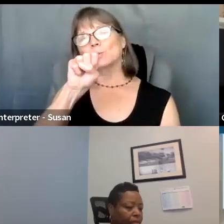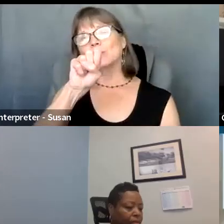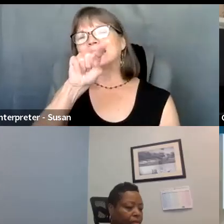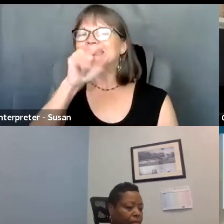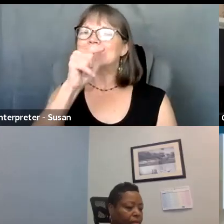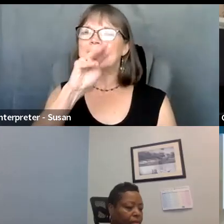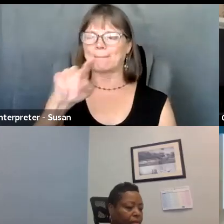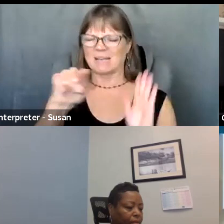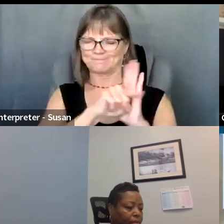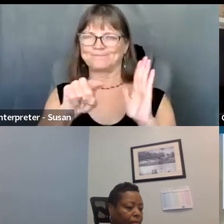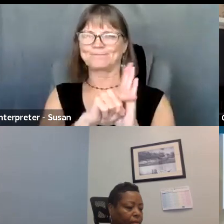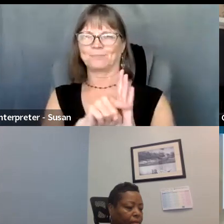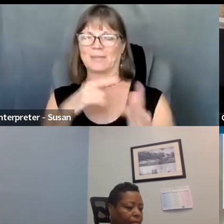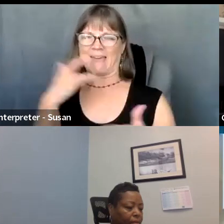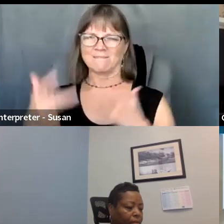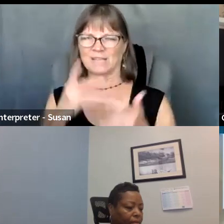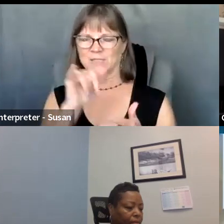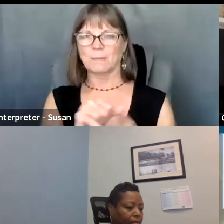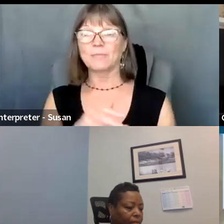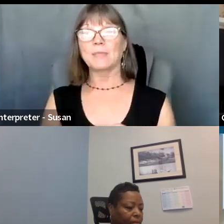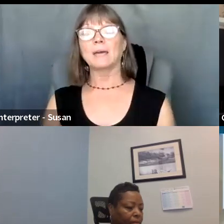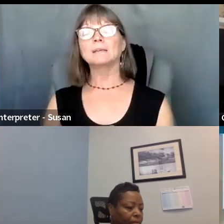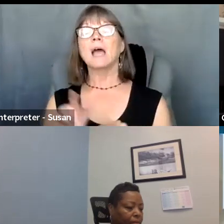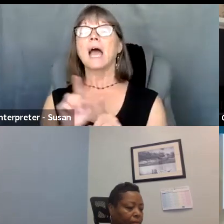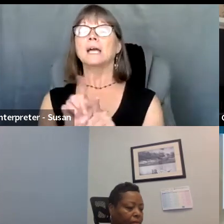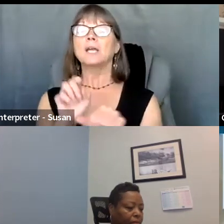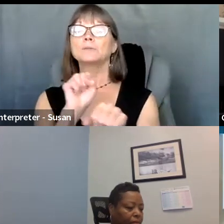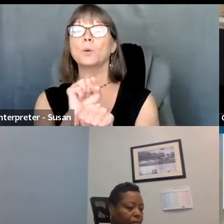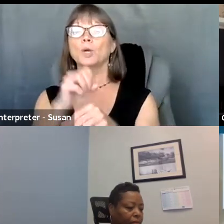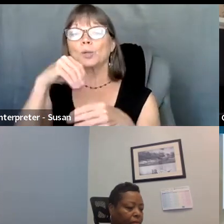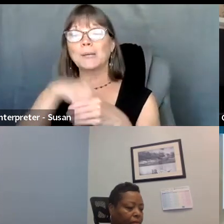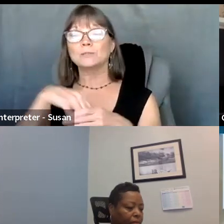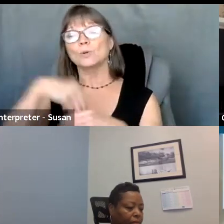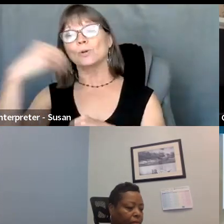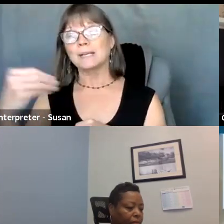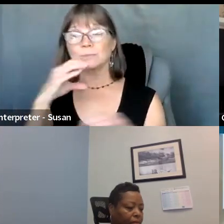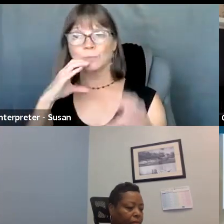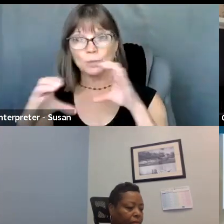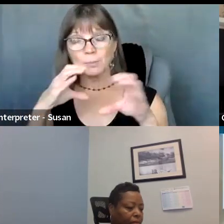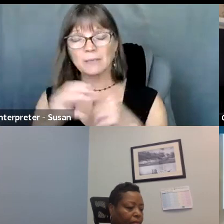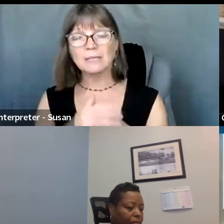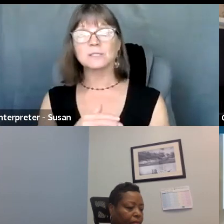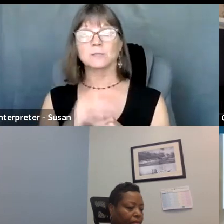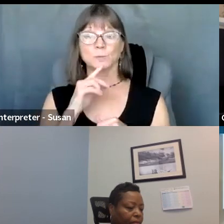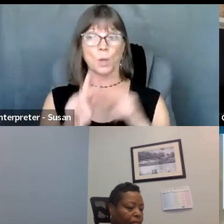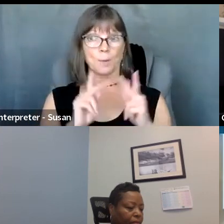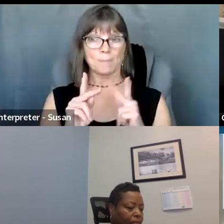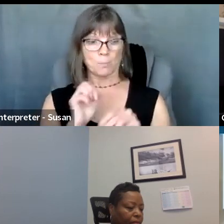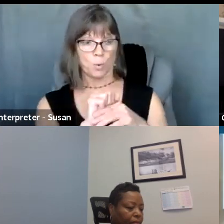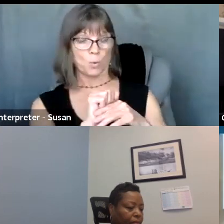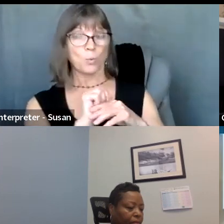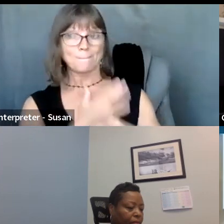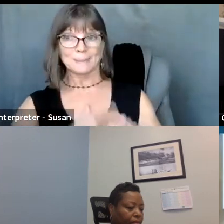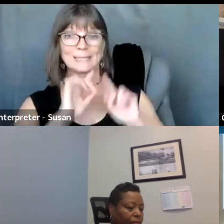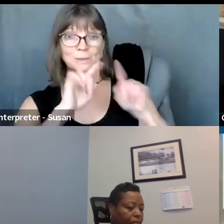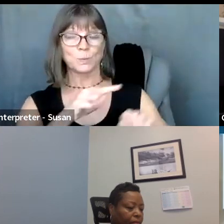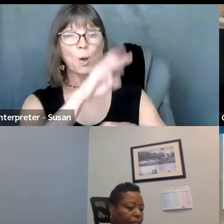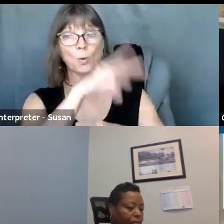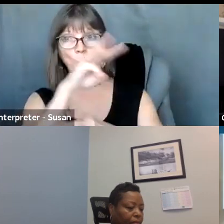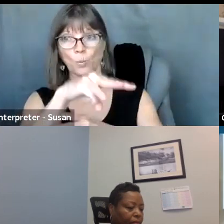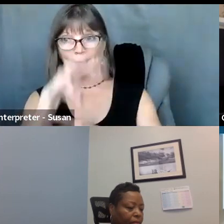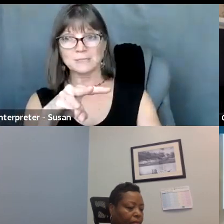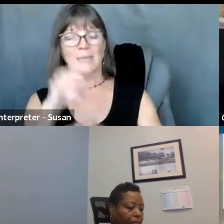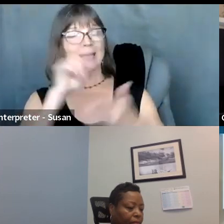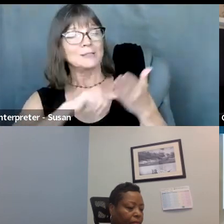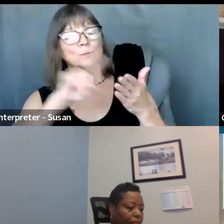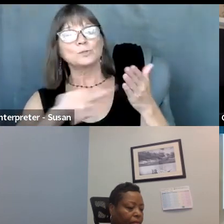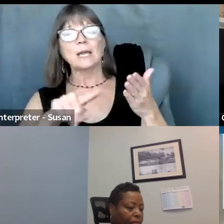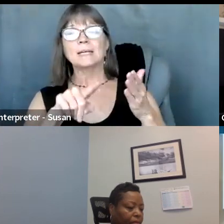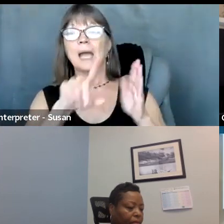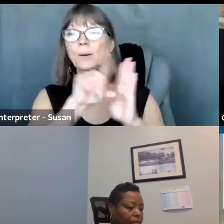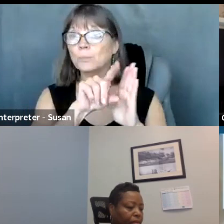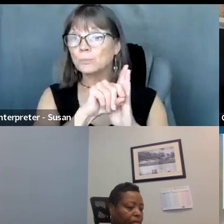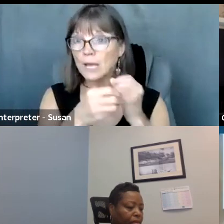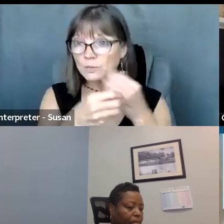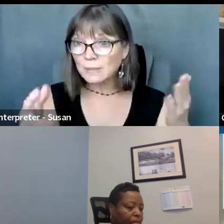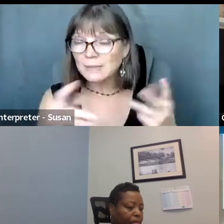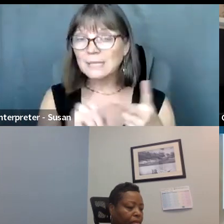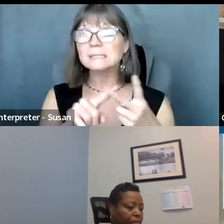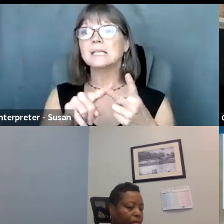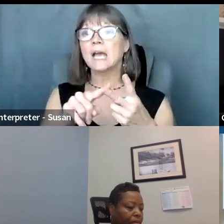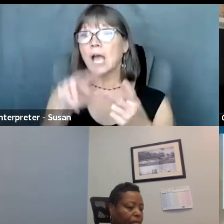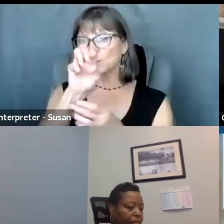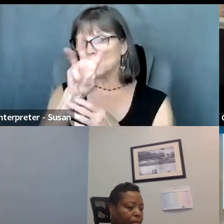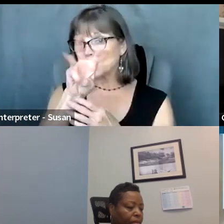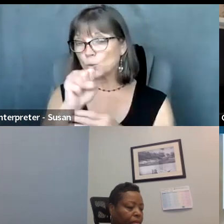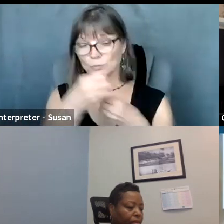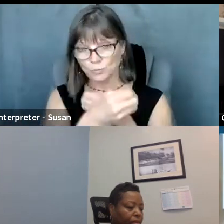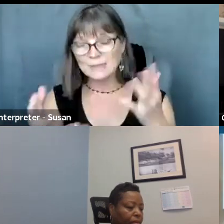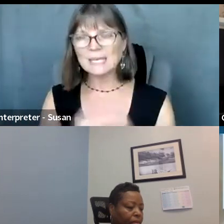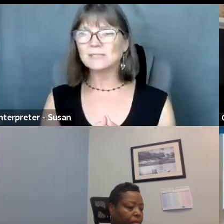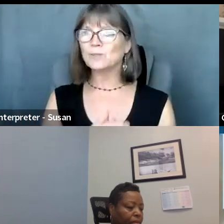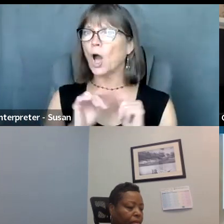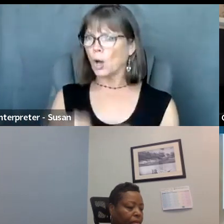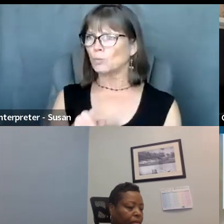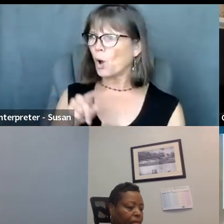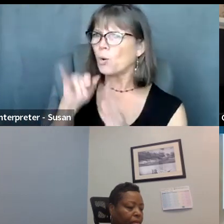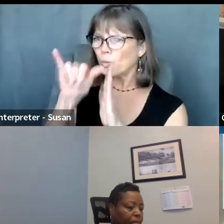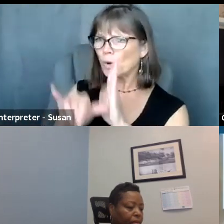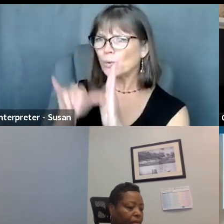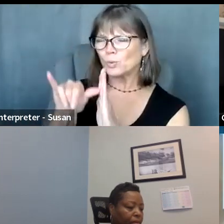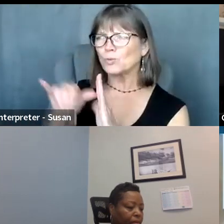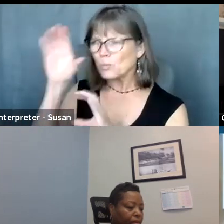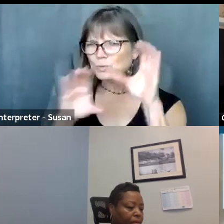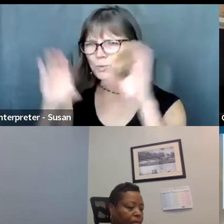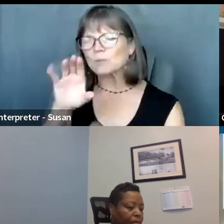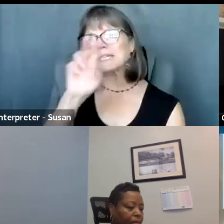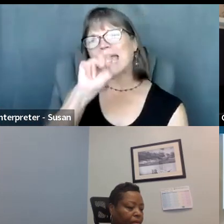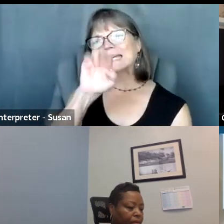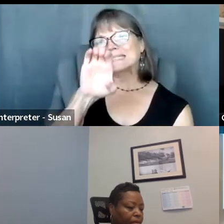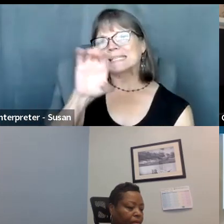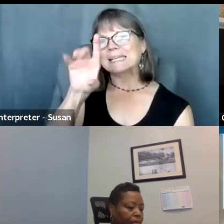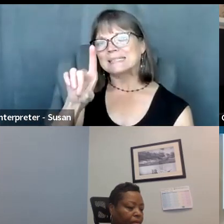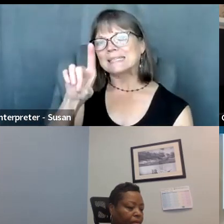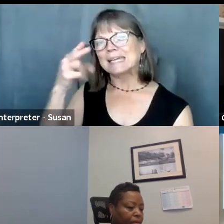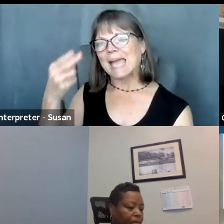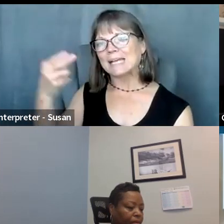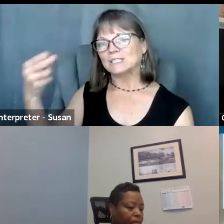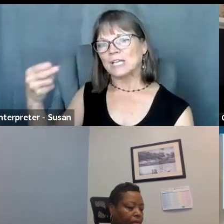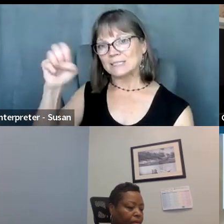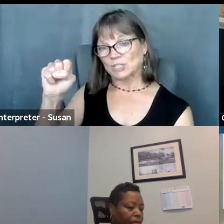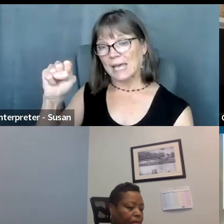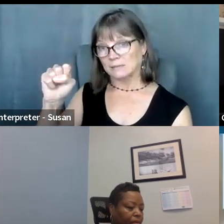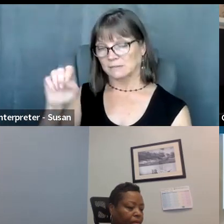Charles Rousseau (he/him): I also work to manage official, internal and external communications. So I really encourage folks to go to the department website check out our press releases there, and our news releases. I also encourage folks. Go to Youtube, search for Ncdhs Department of Health and Human services